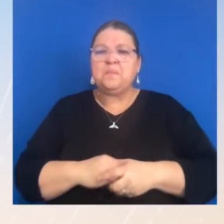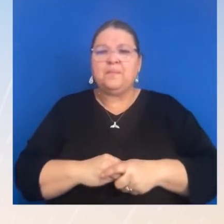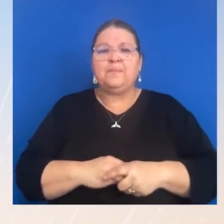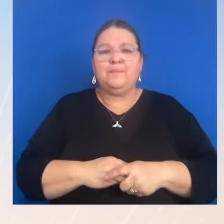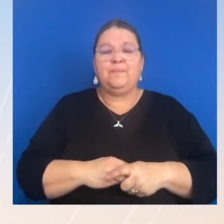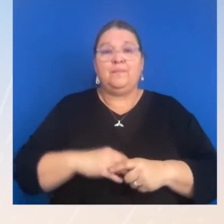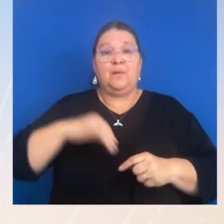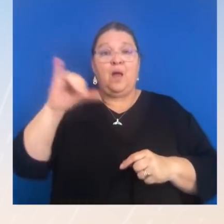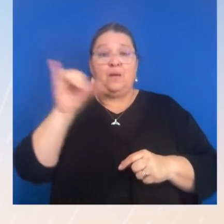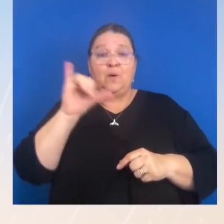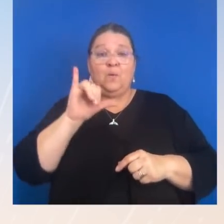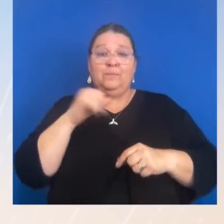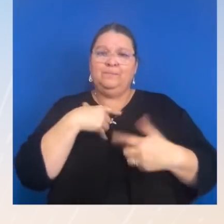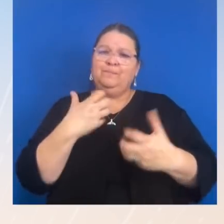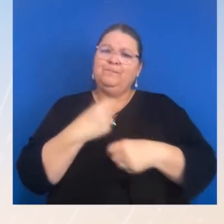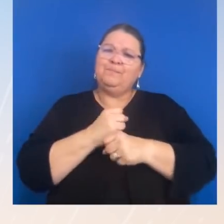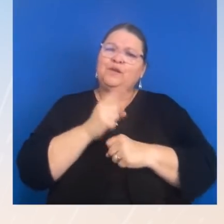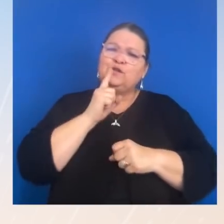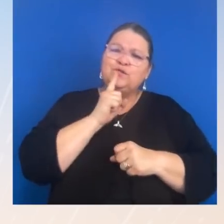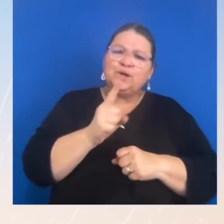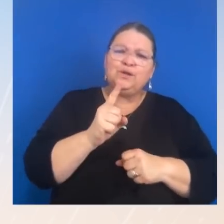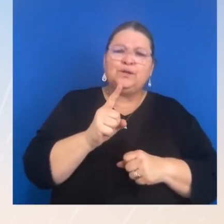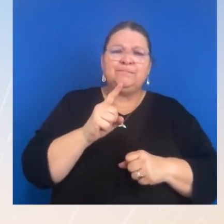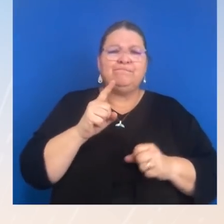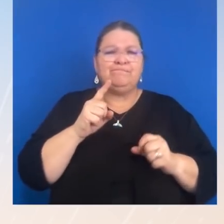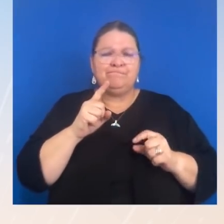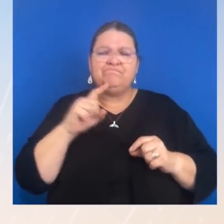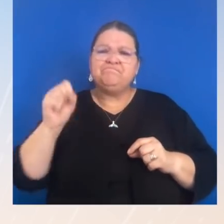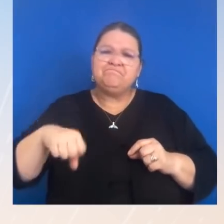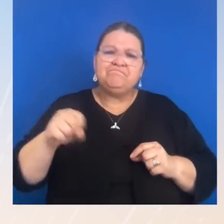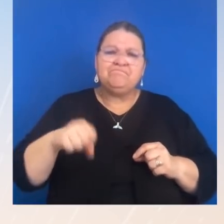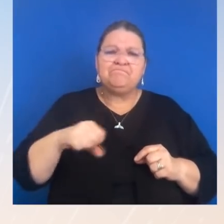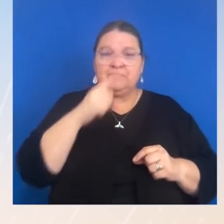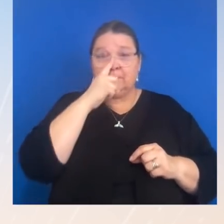of inflationary pressures were caused by the pandemic